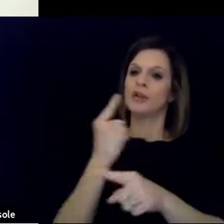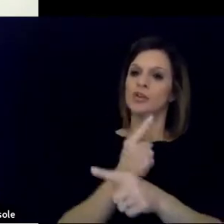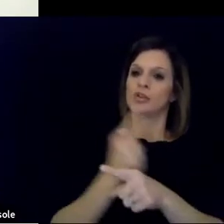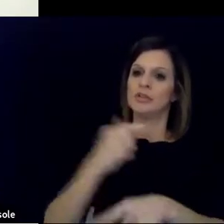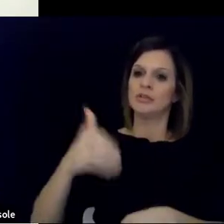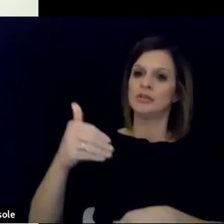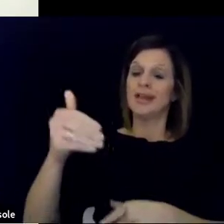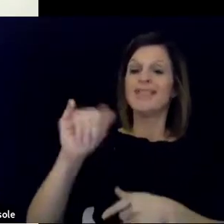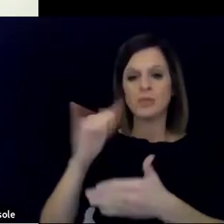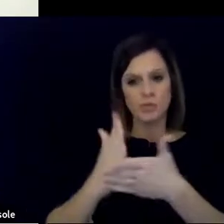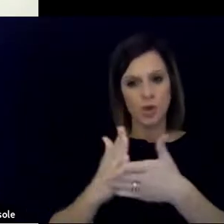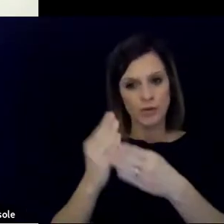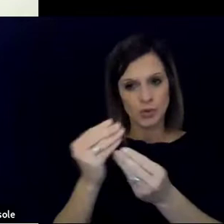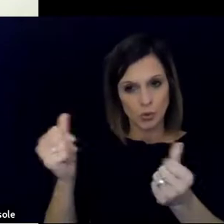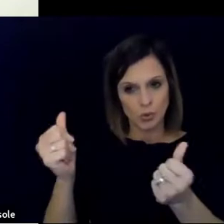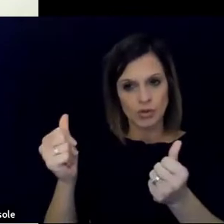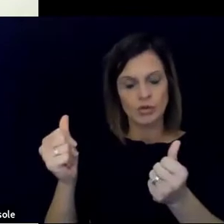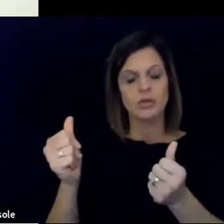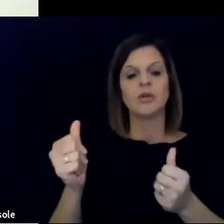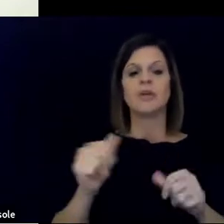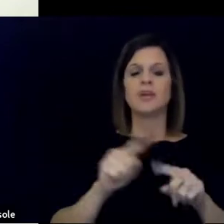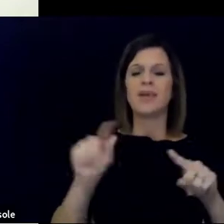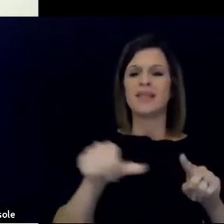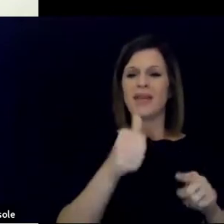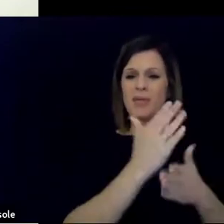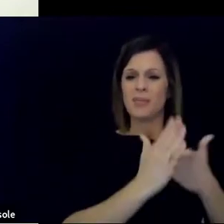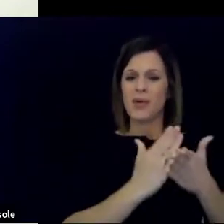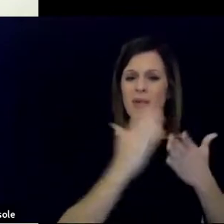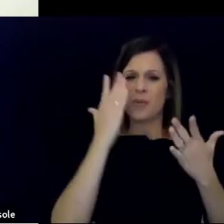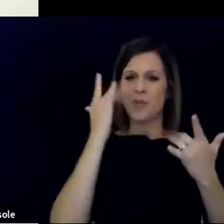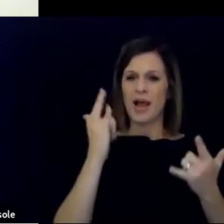But the other part of it is figuring out why you want to paint himself with it afterwards.